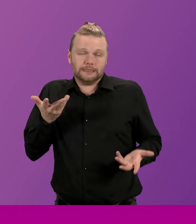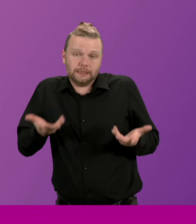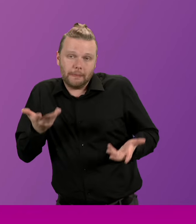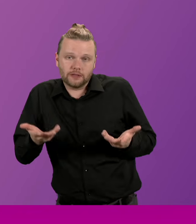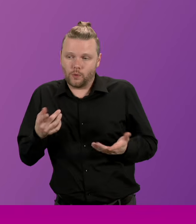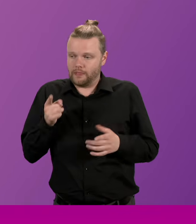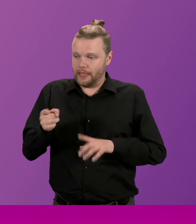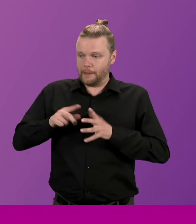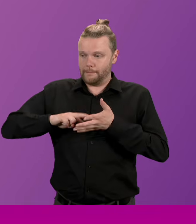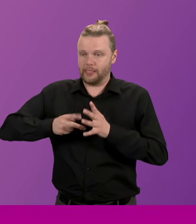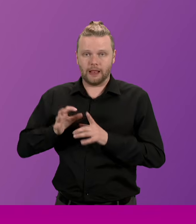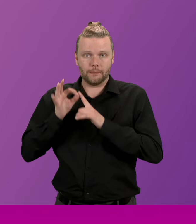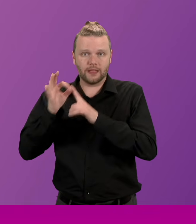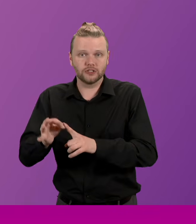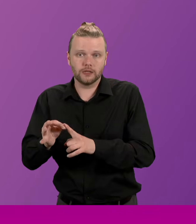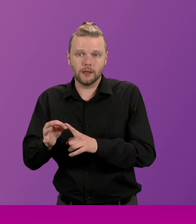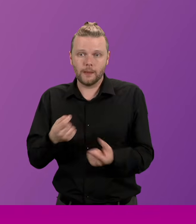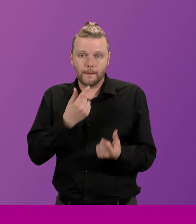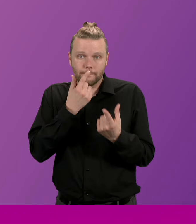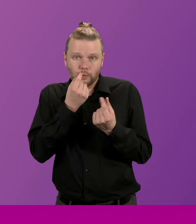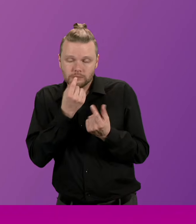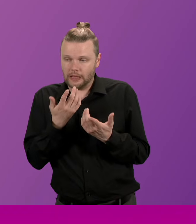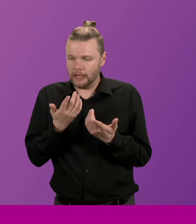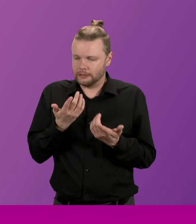of that planning application, there may well be a determination that the Government has